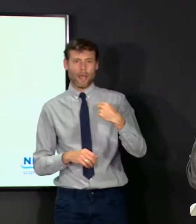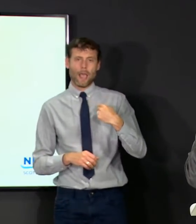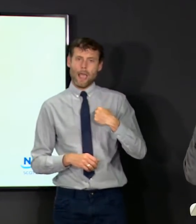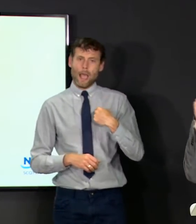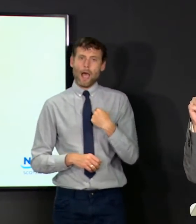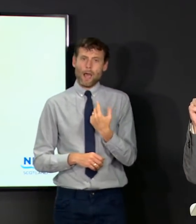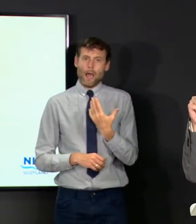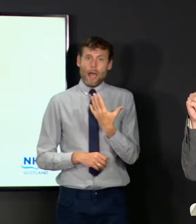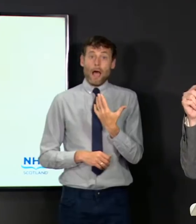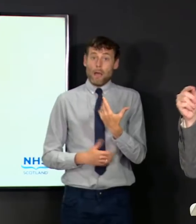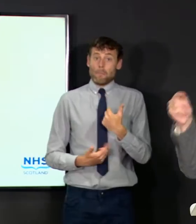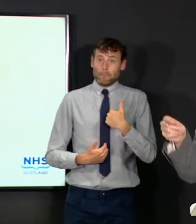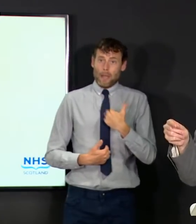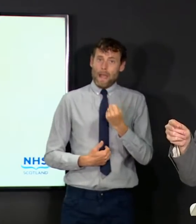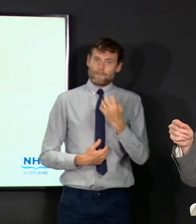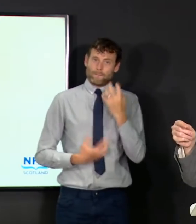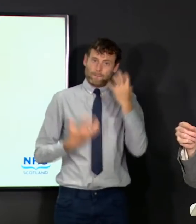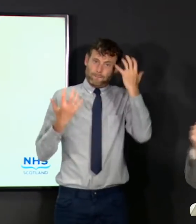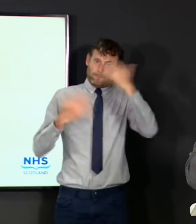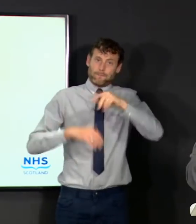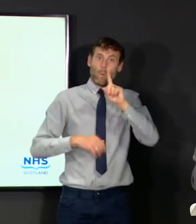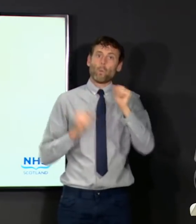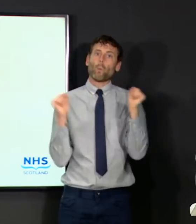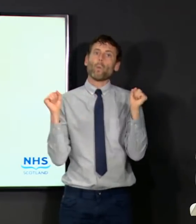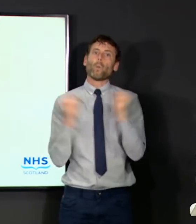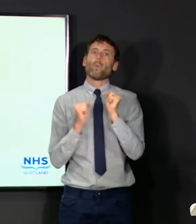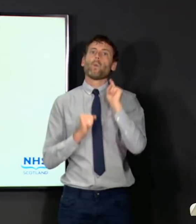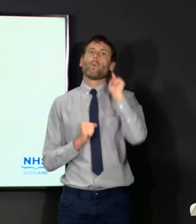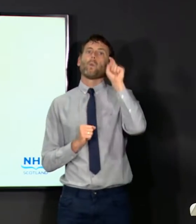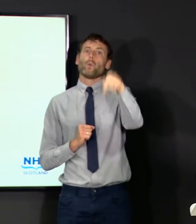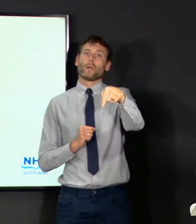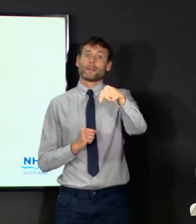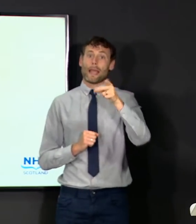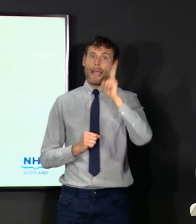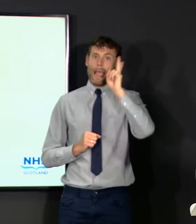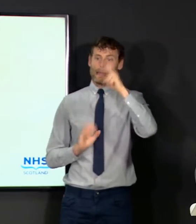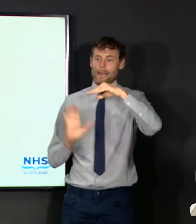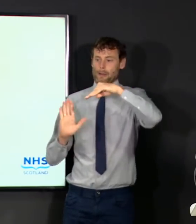about a second wave in the winter, which is a different problem. We don't know enough